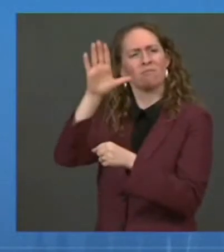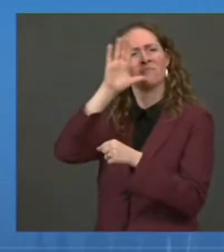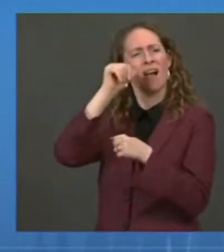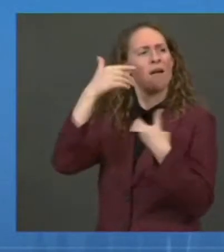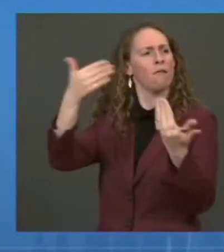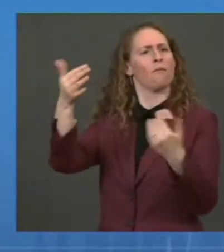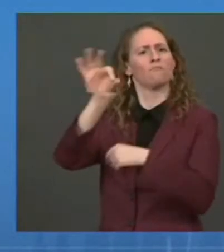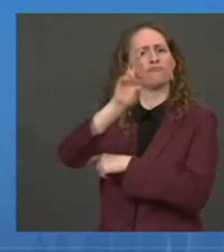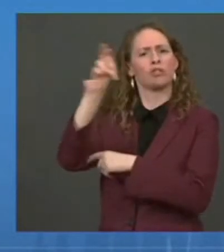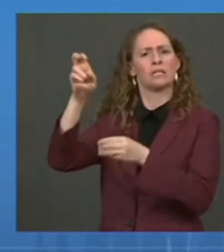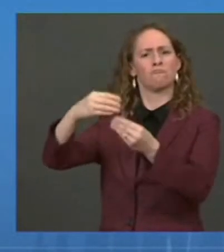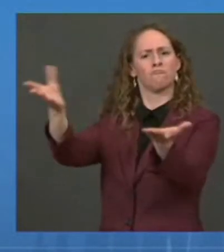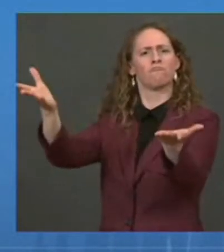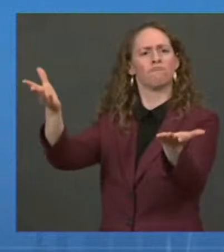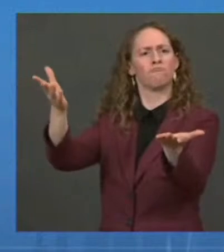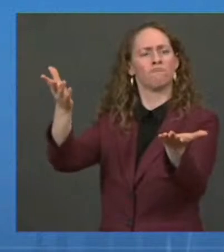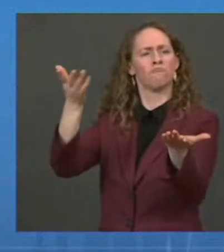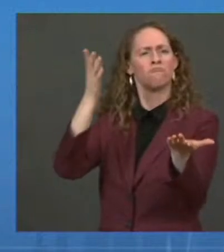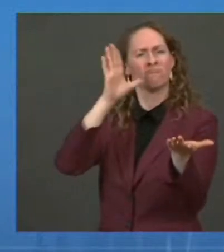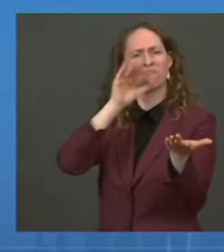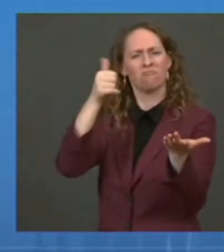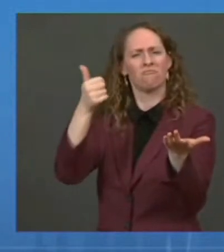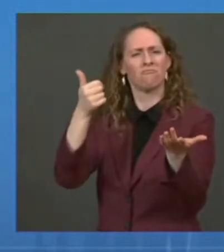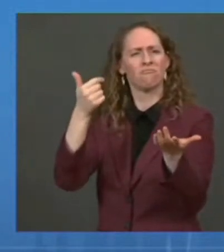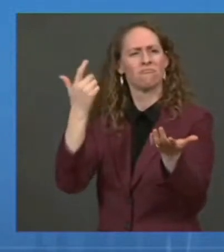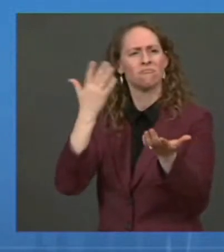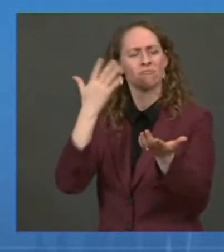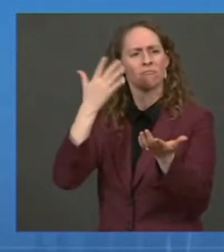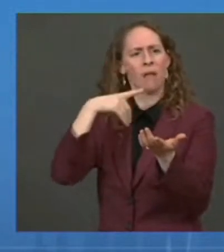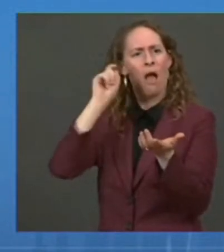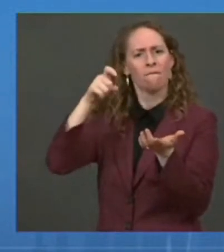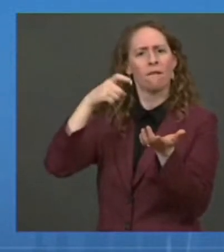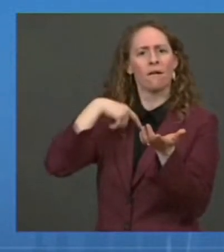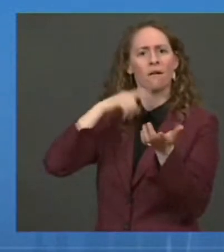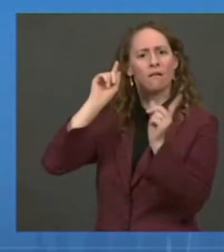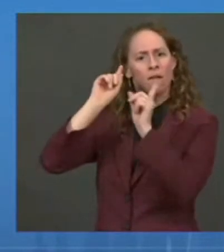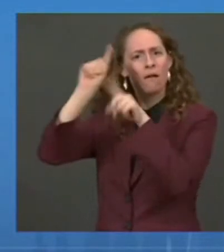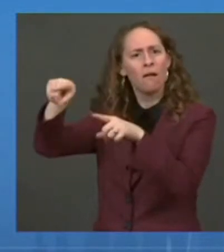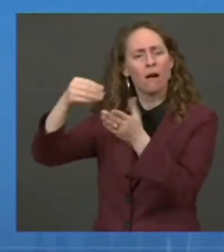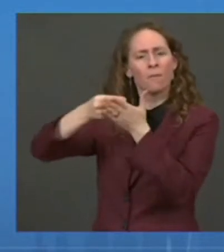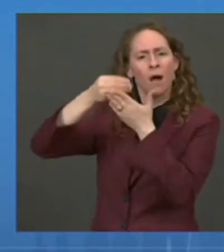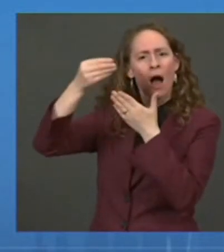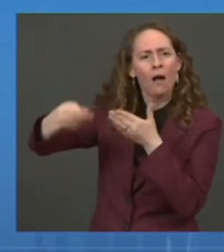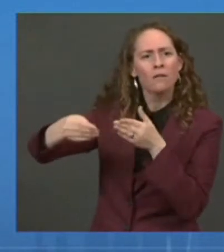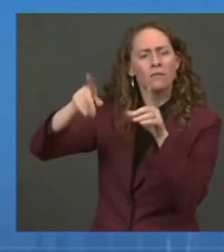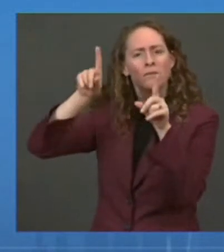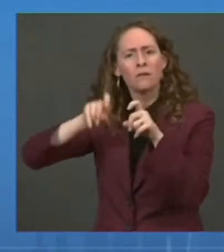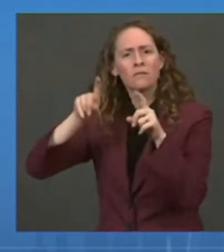MAKE MORE SENSE TO HAVE FOR IT TO BE FREE RAPID TEST THAT WE